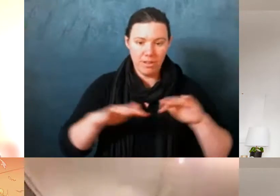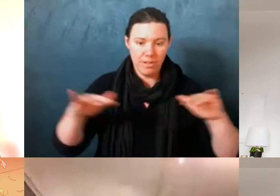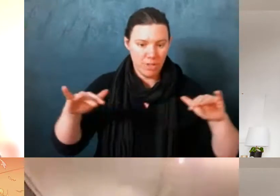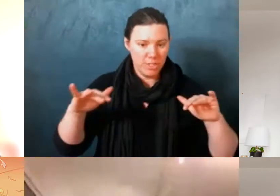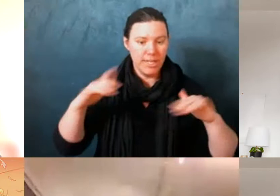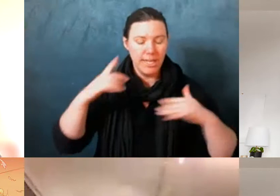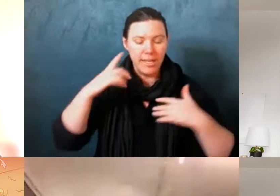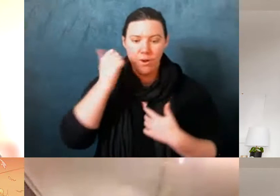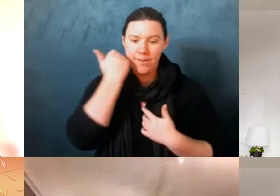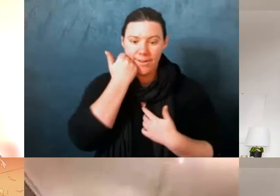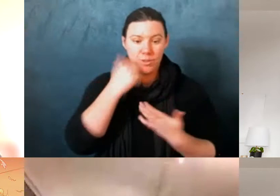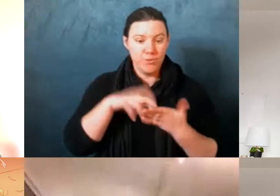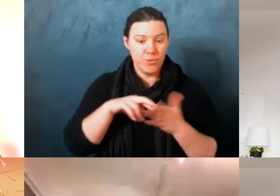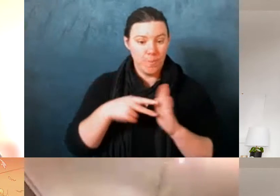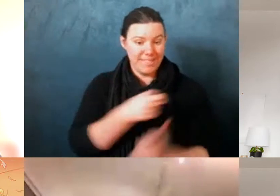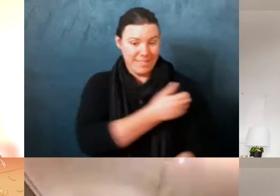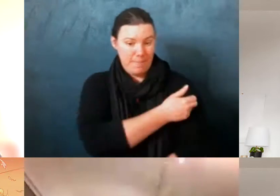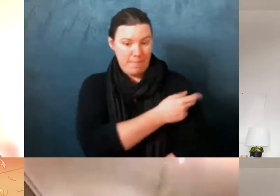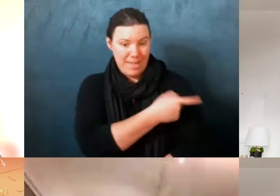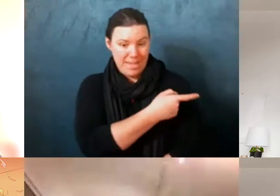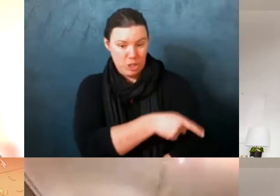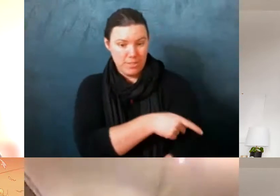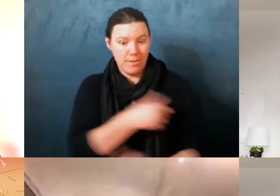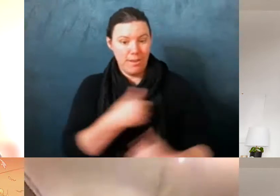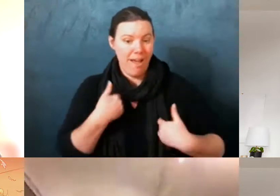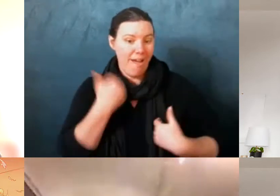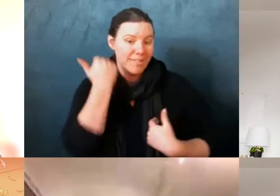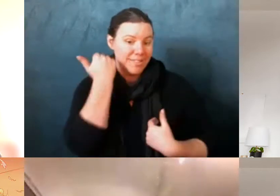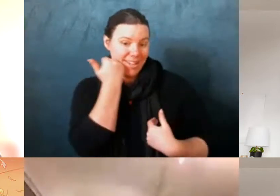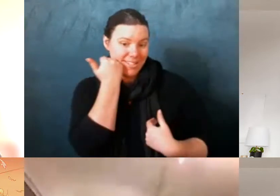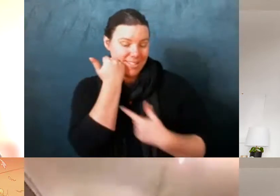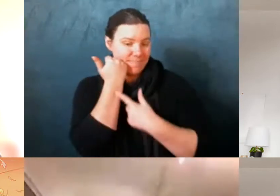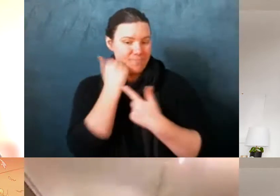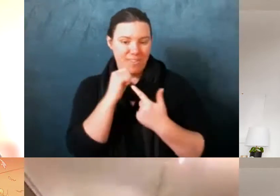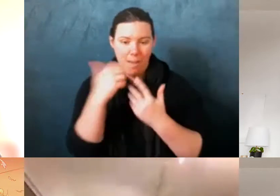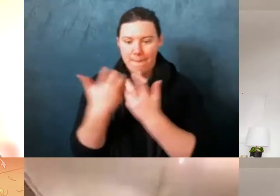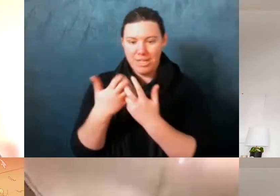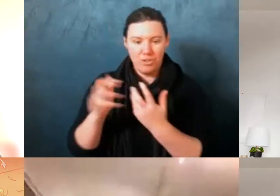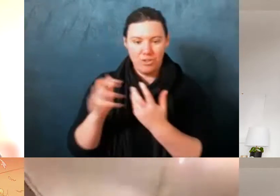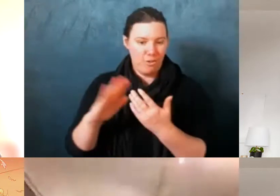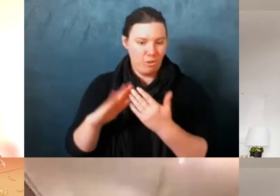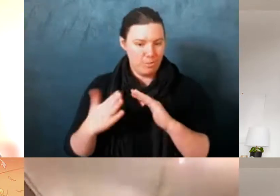that represent them or look like them from their community. This is a huge problem because that means caries,